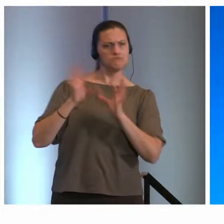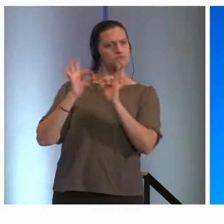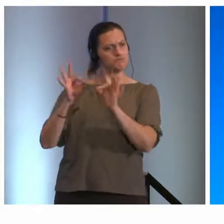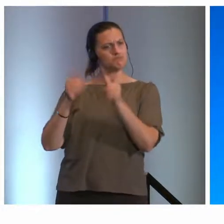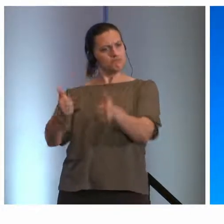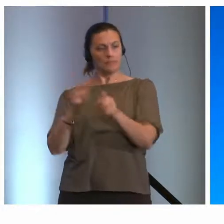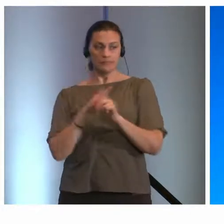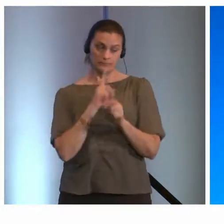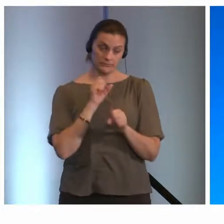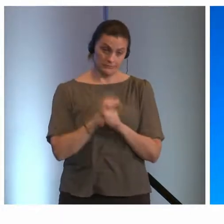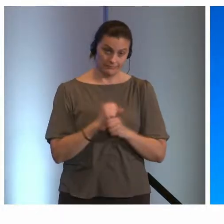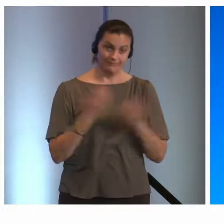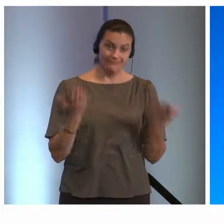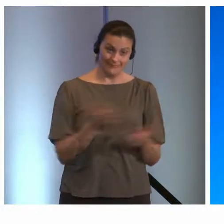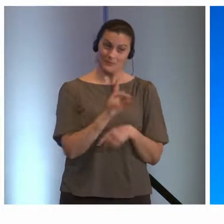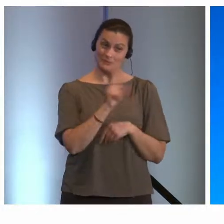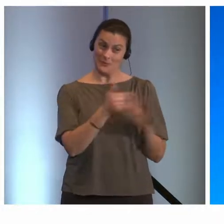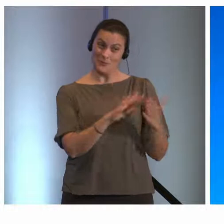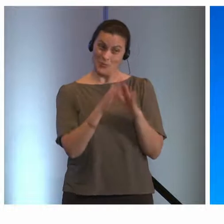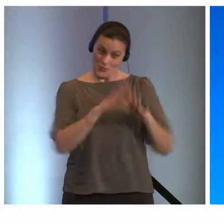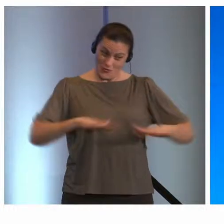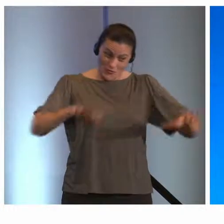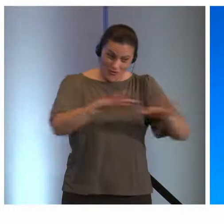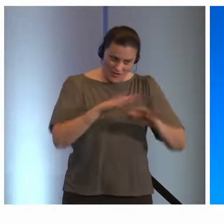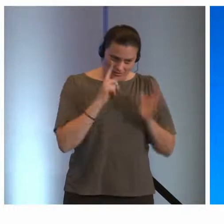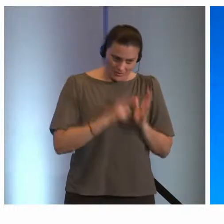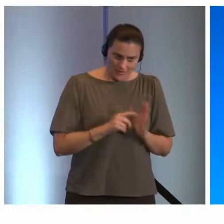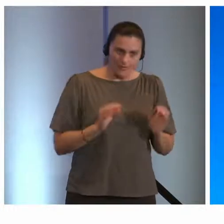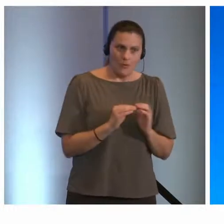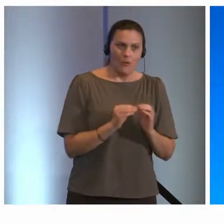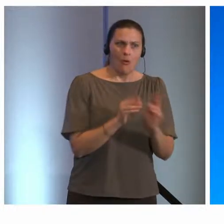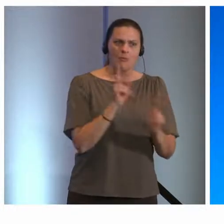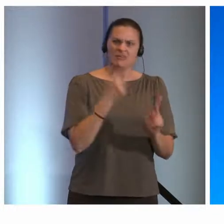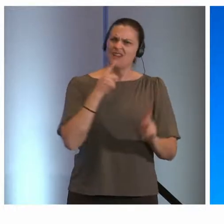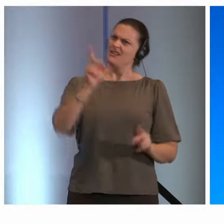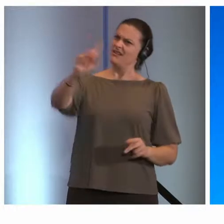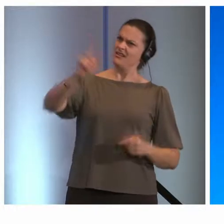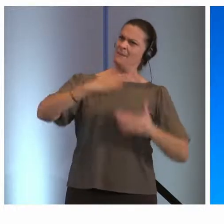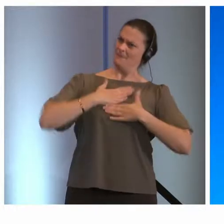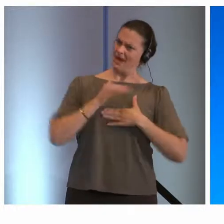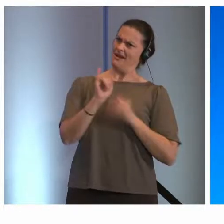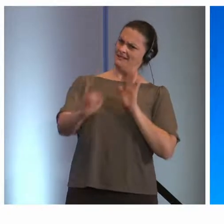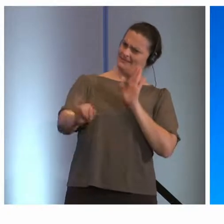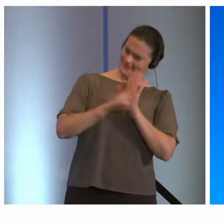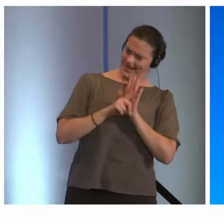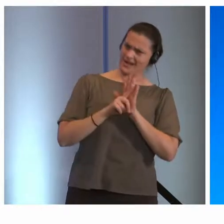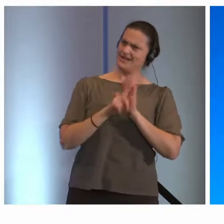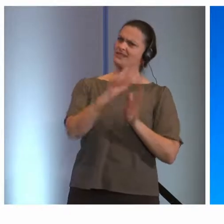People-first language is very much utilized by numerous organizations, and it's all fine, but certainly within the disability community right now, there is an identity-first